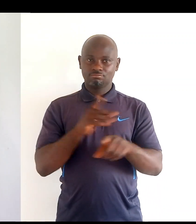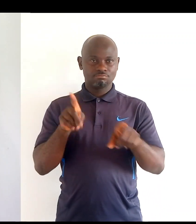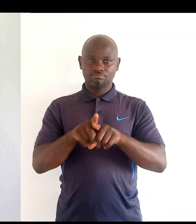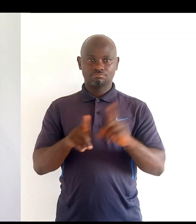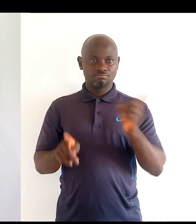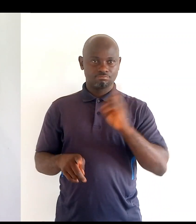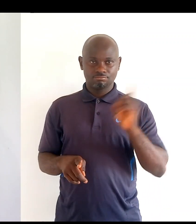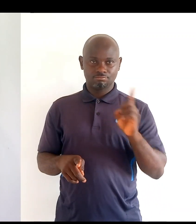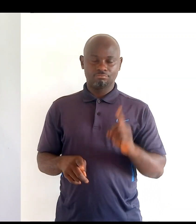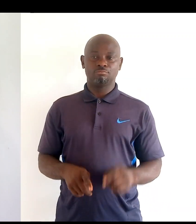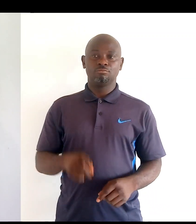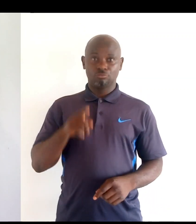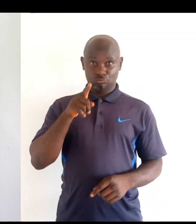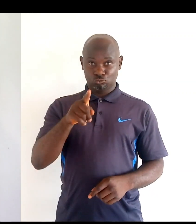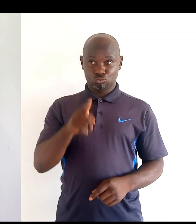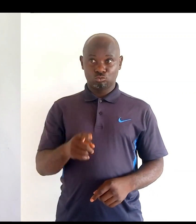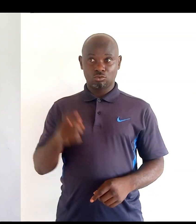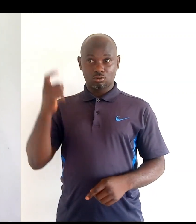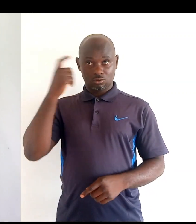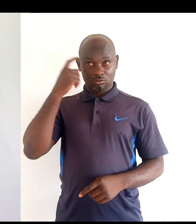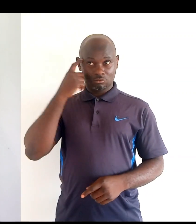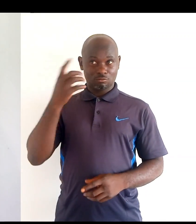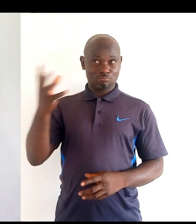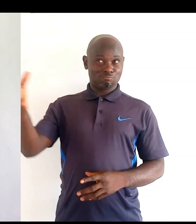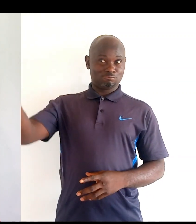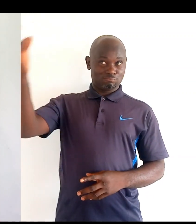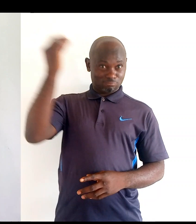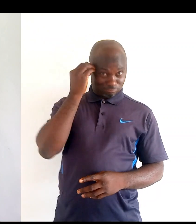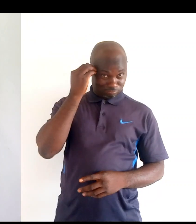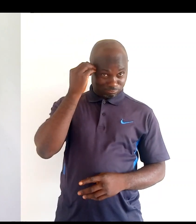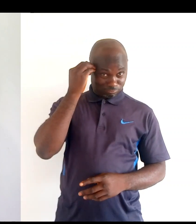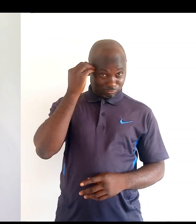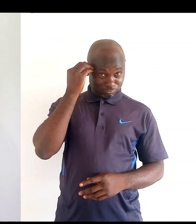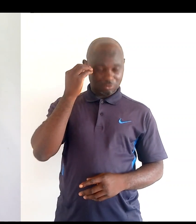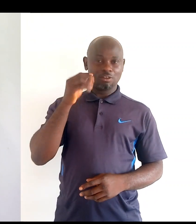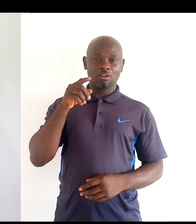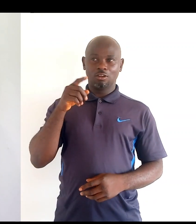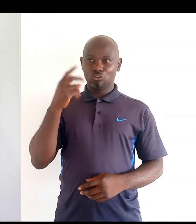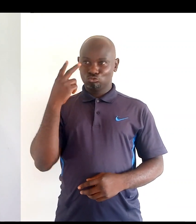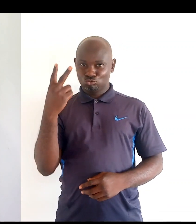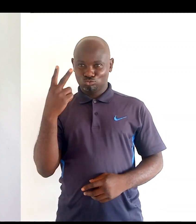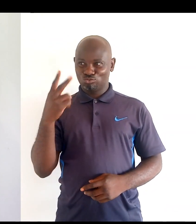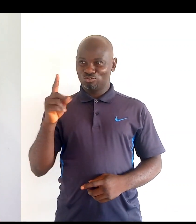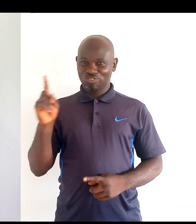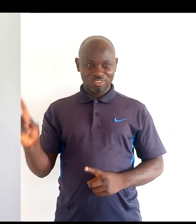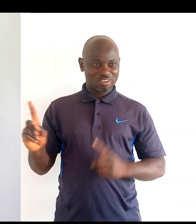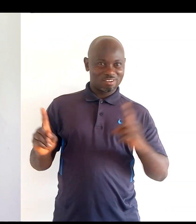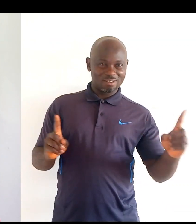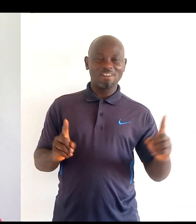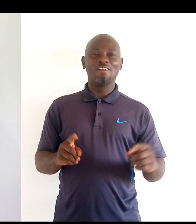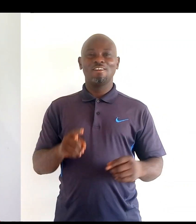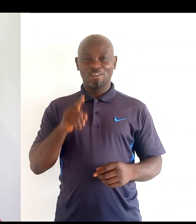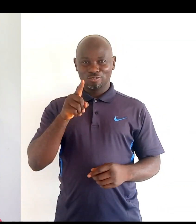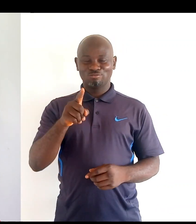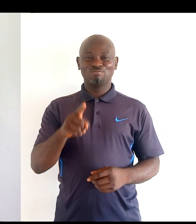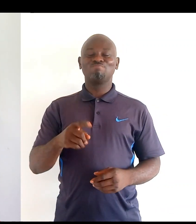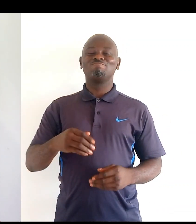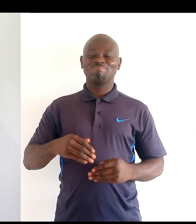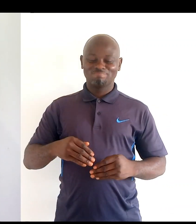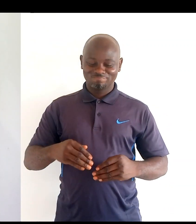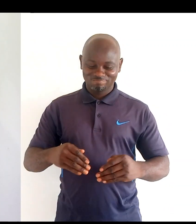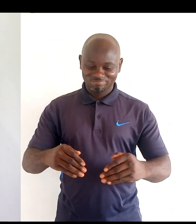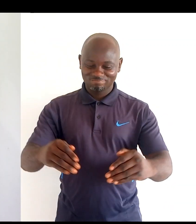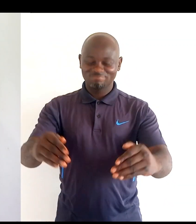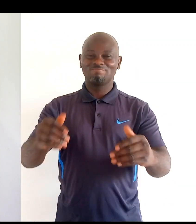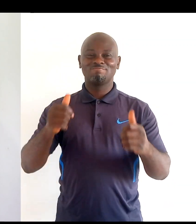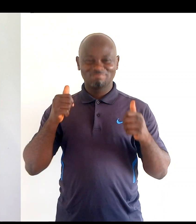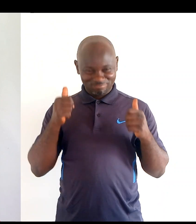advantage, building friends, building different group of communities around and been able to